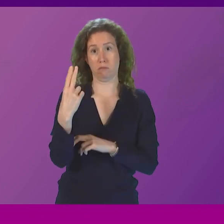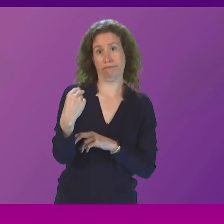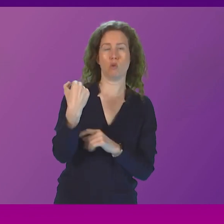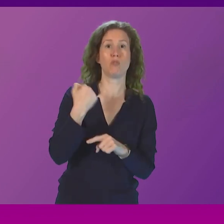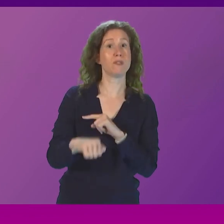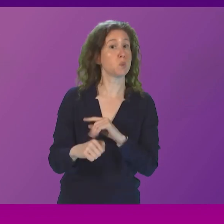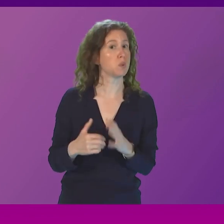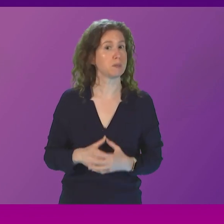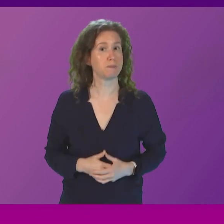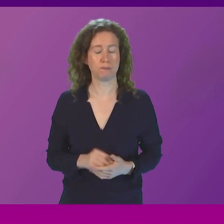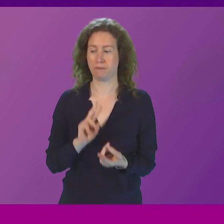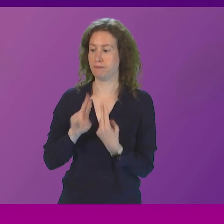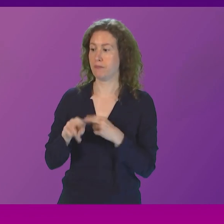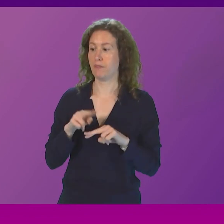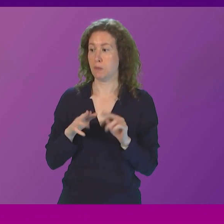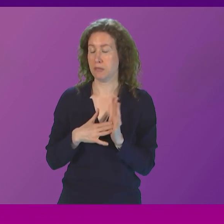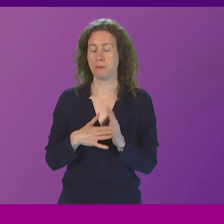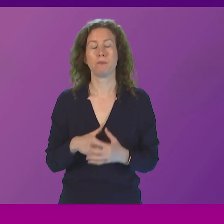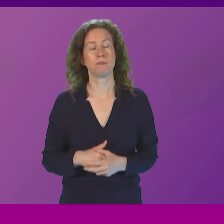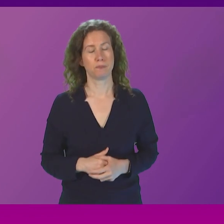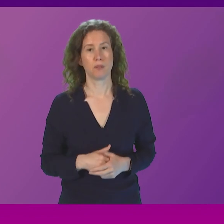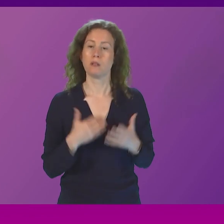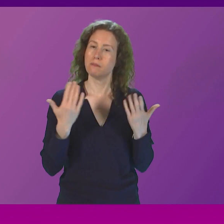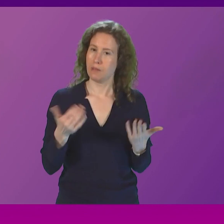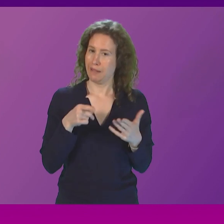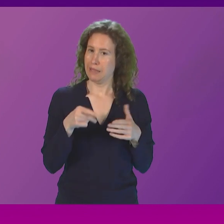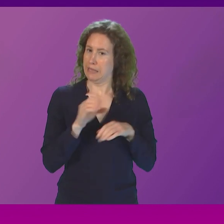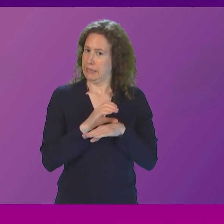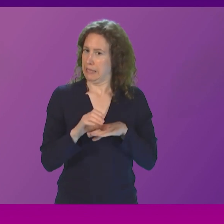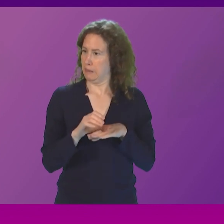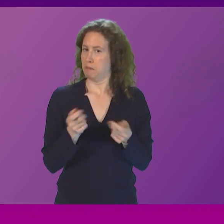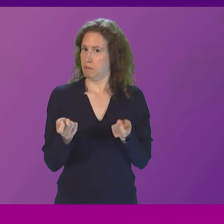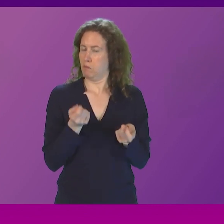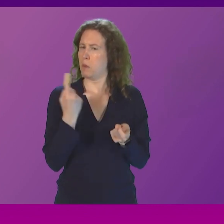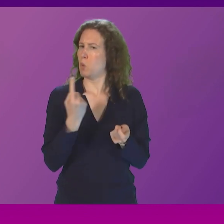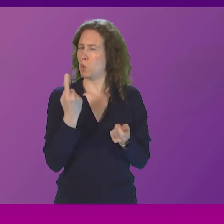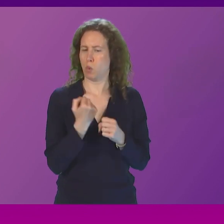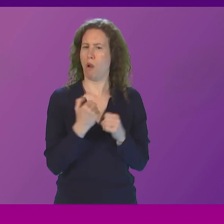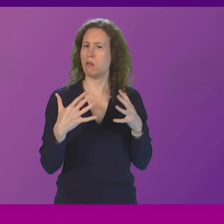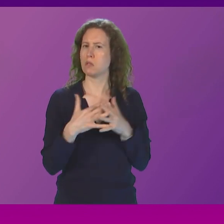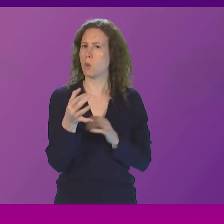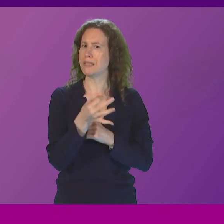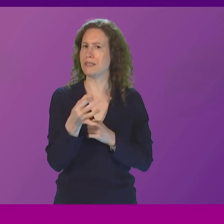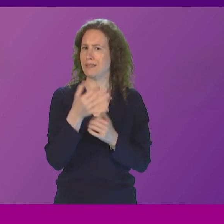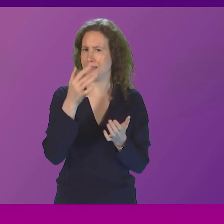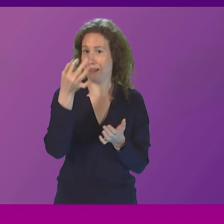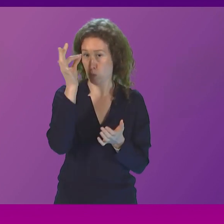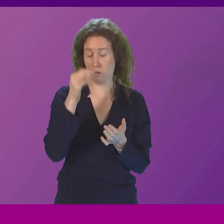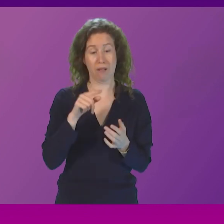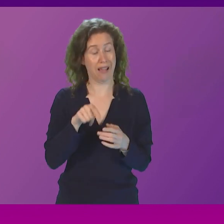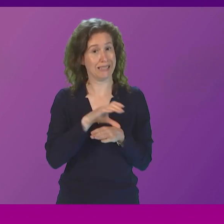This is, of course, a scheme that is run by Glasgow City Council and one that I am very